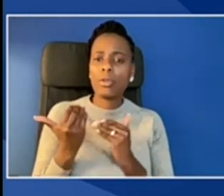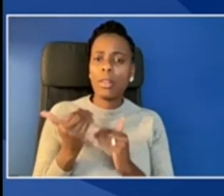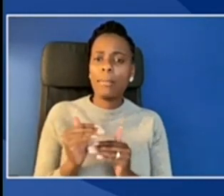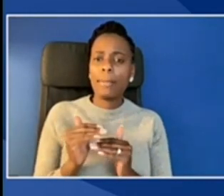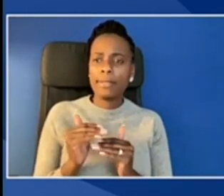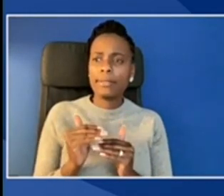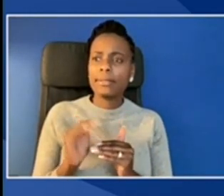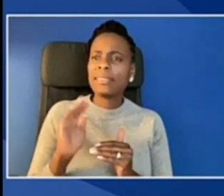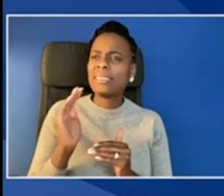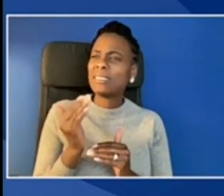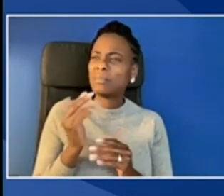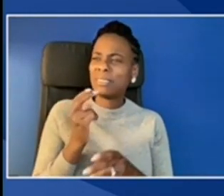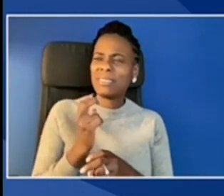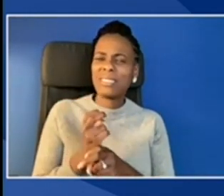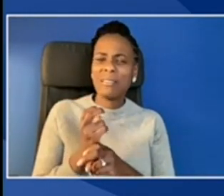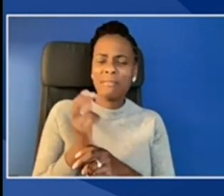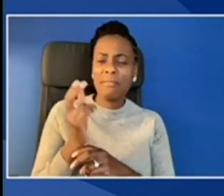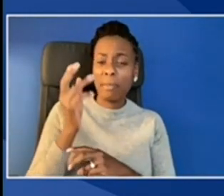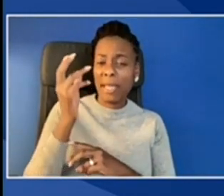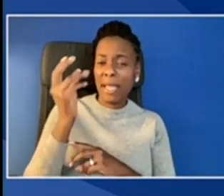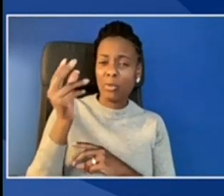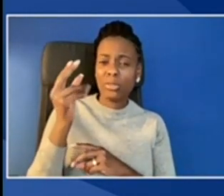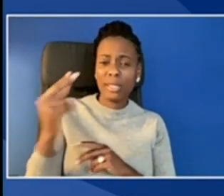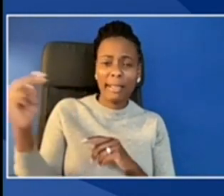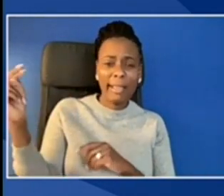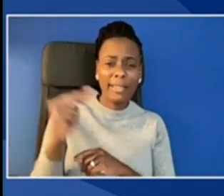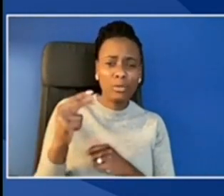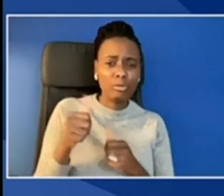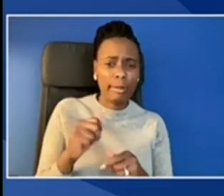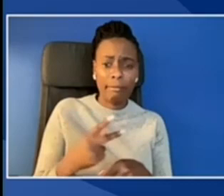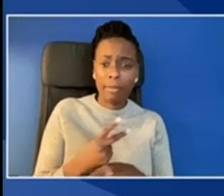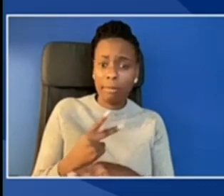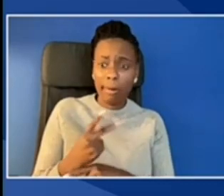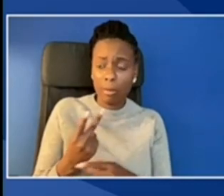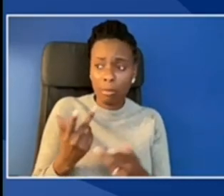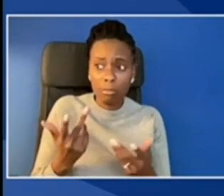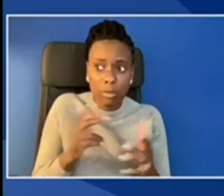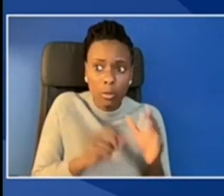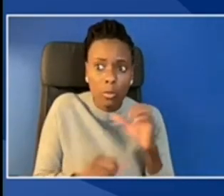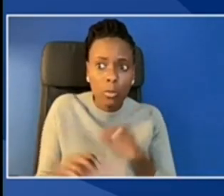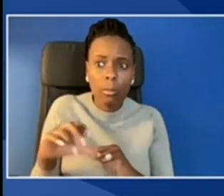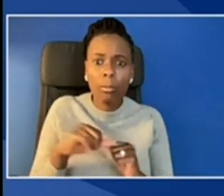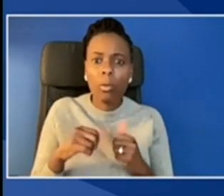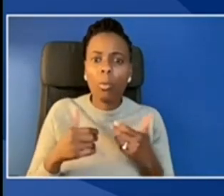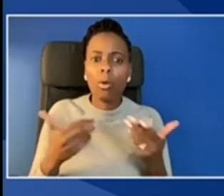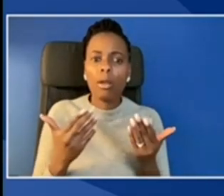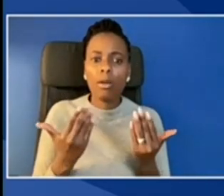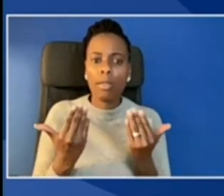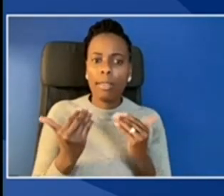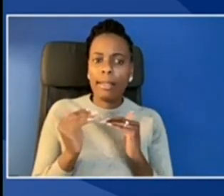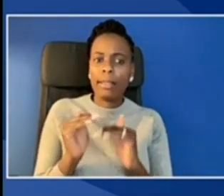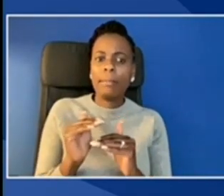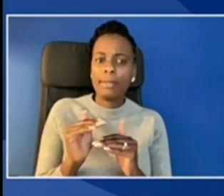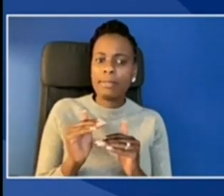outside to try to project what those limits are. So to the extent you can provide additional details, that would be helpful for us.